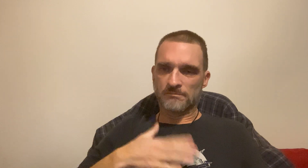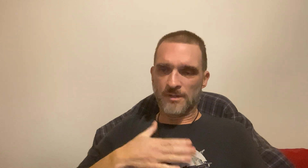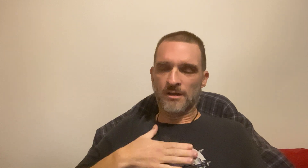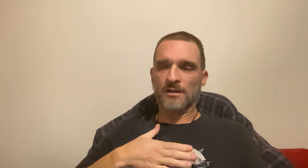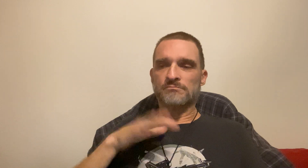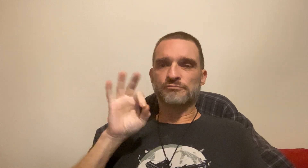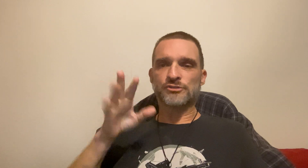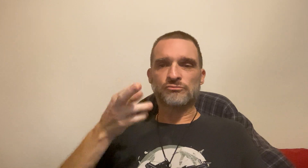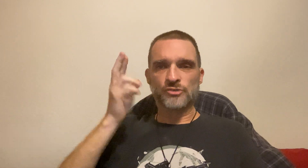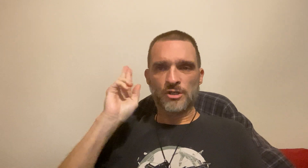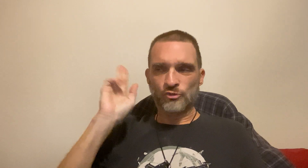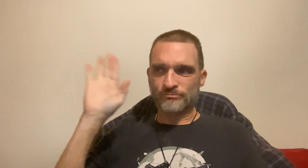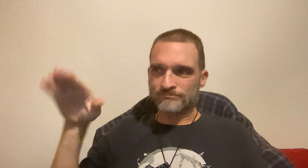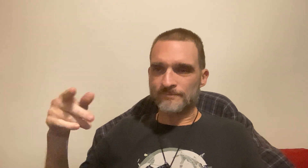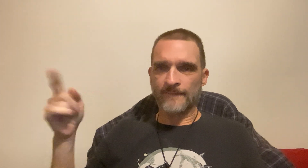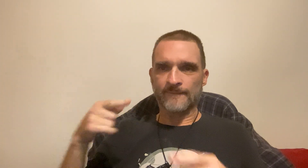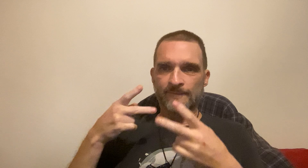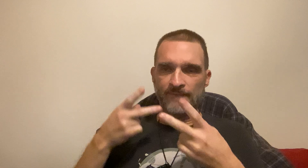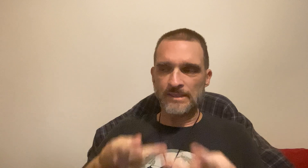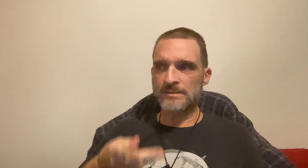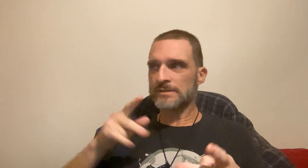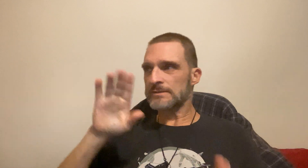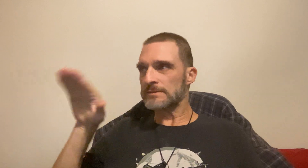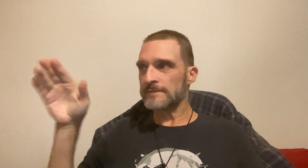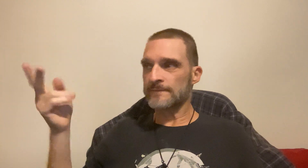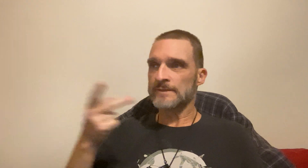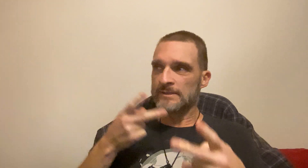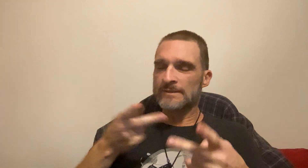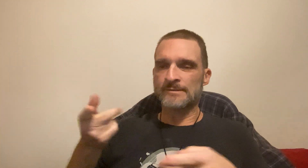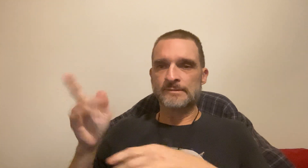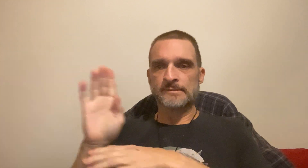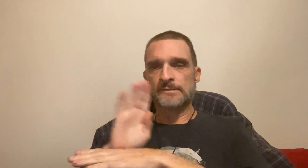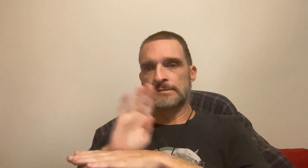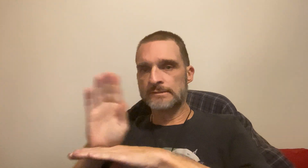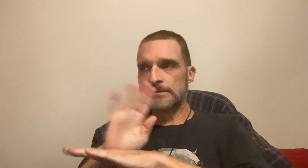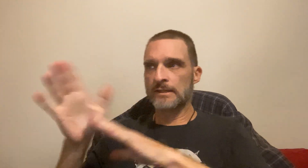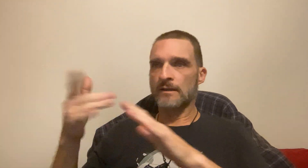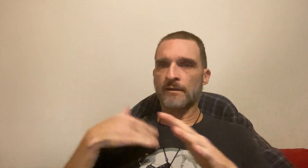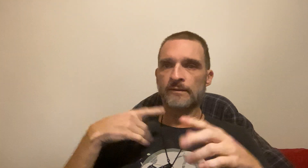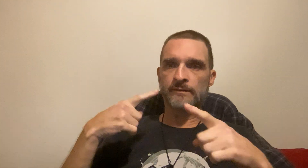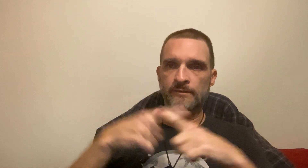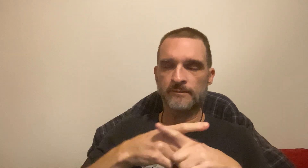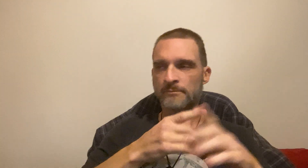I did ask my Pastor Ronaldo to come and visit. He had been busy or had conflicts